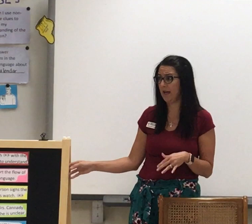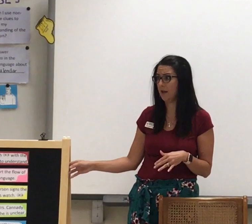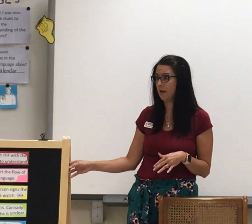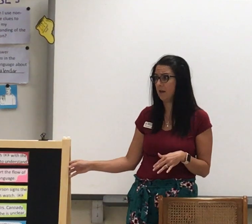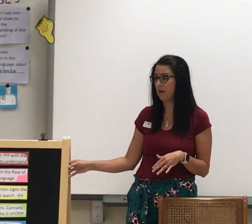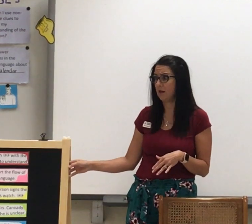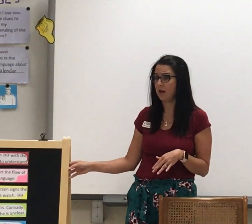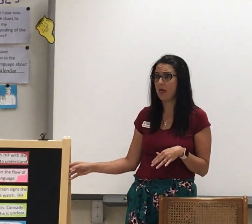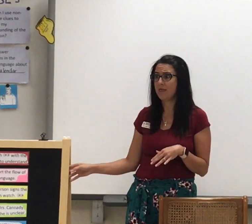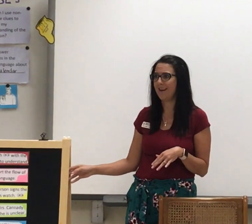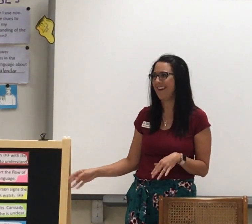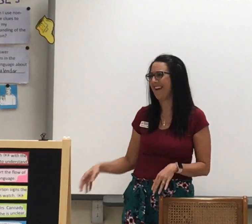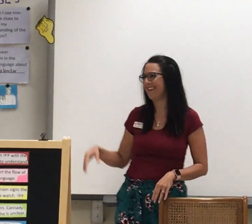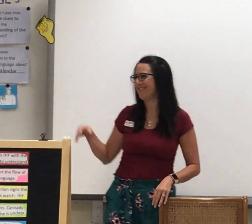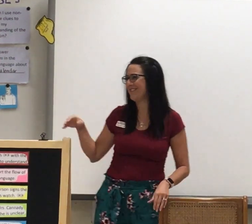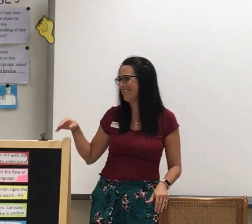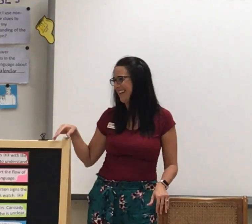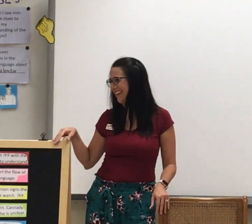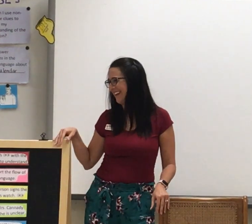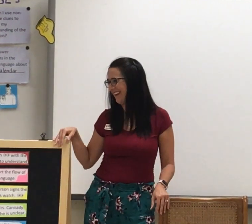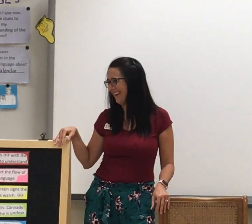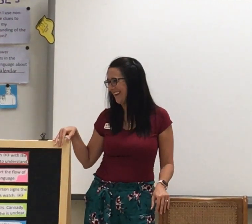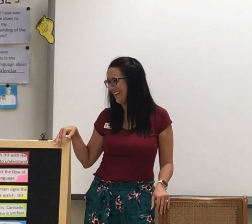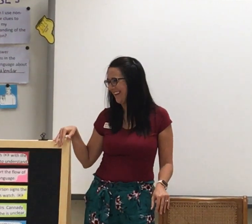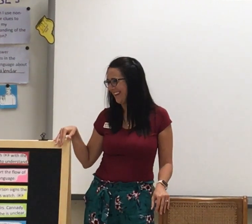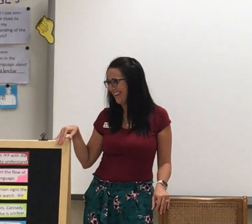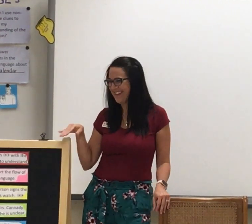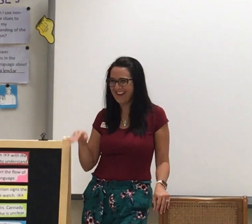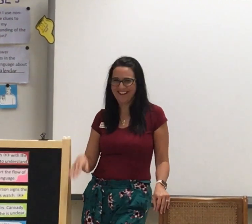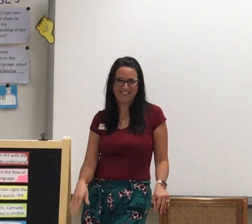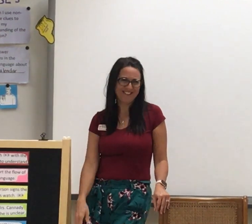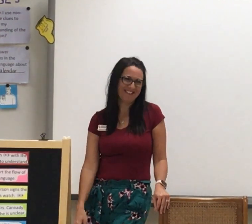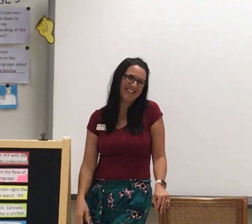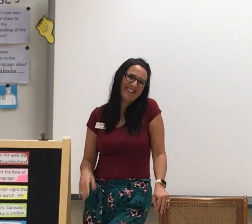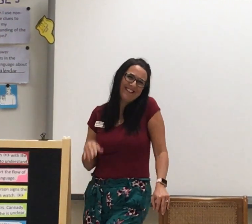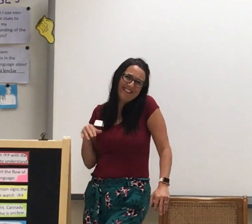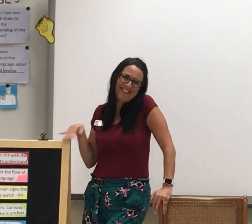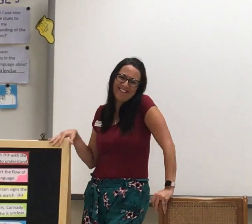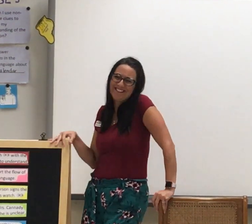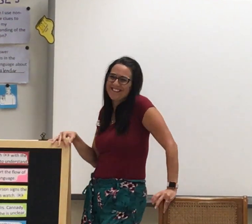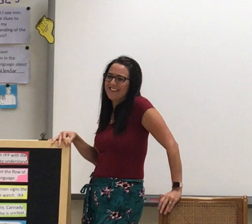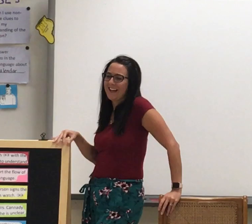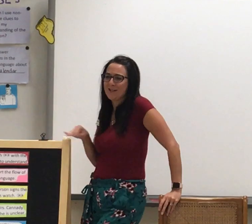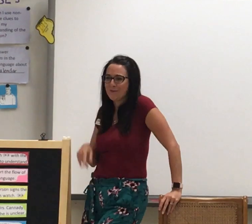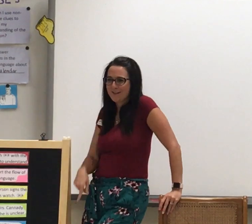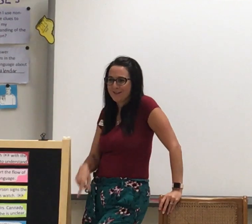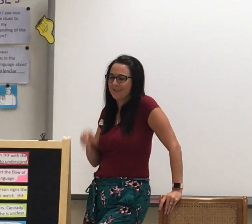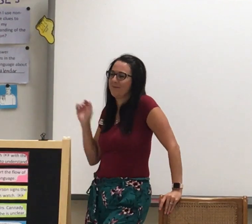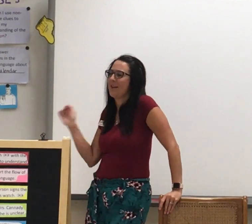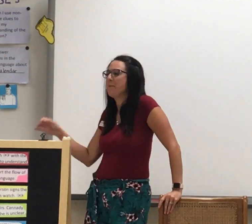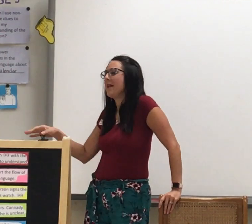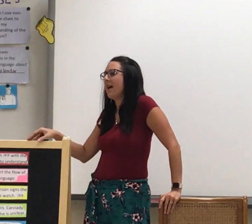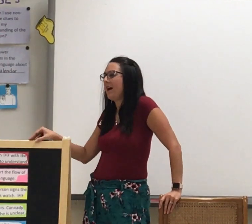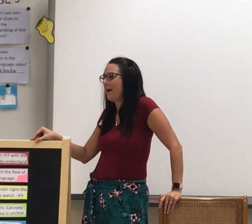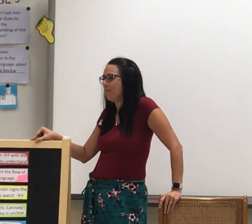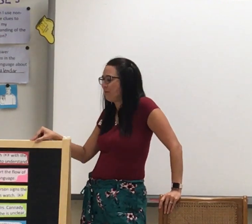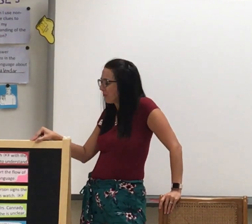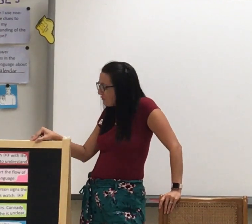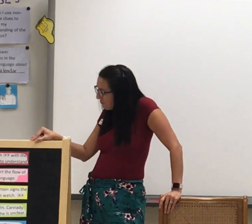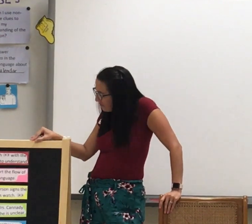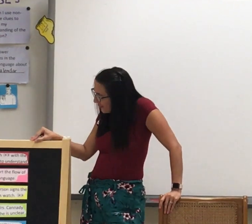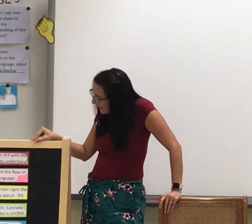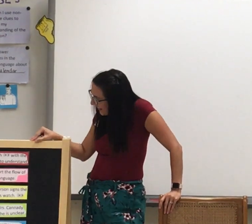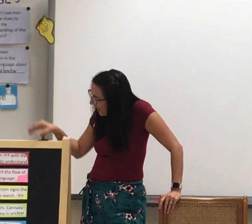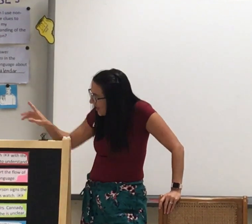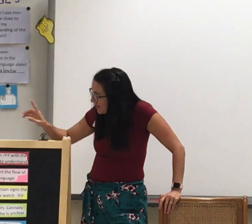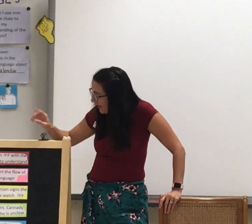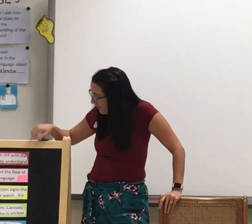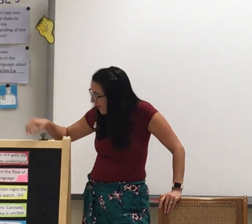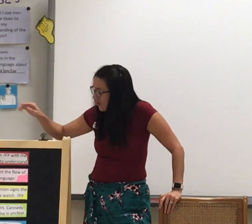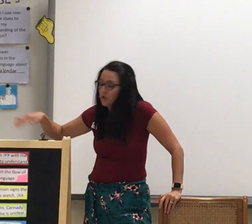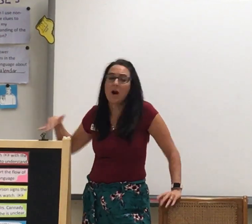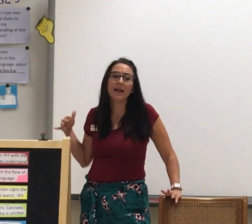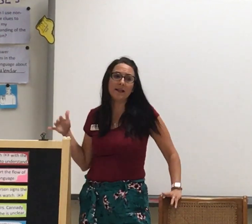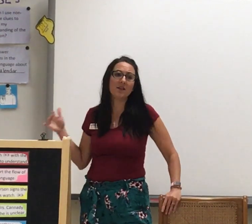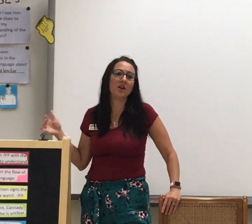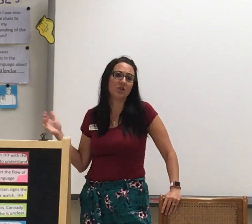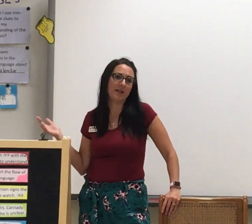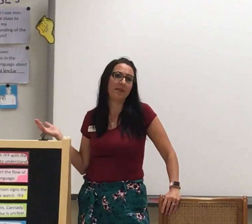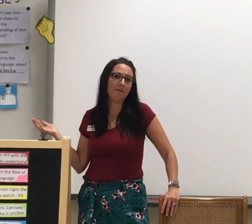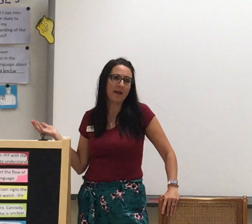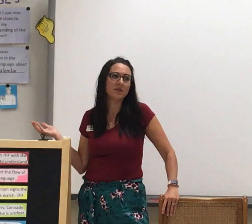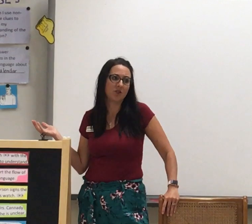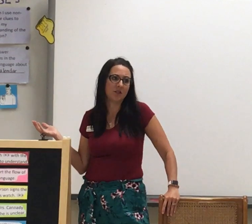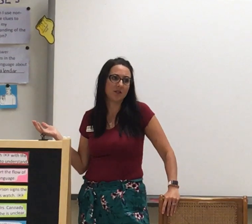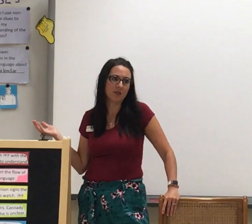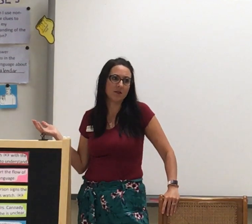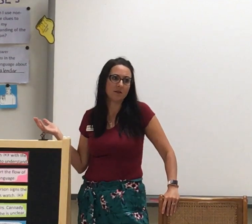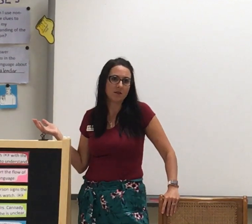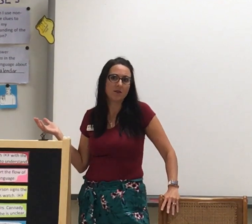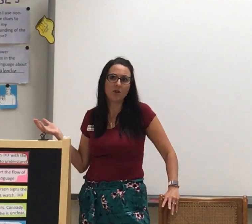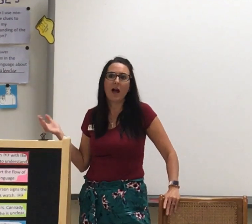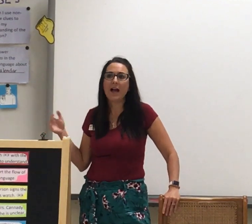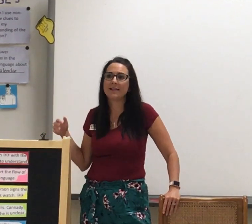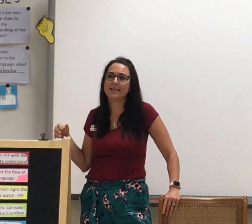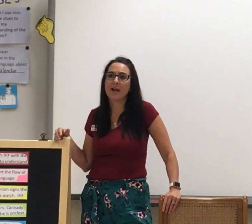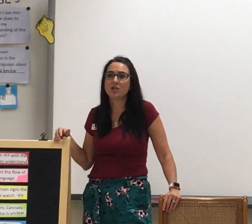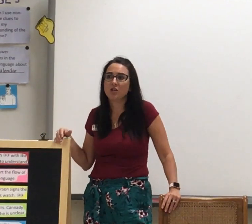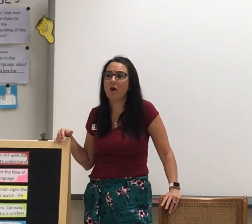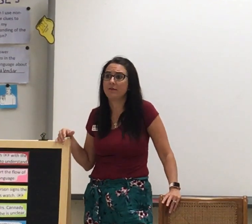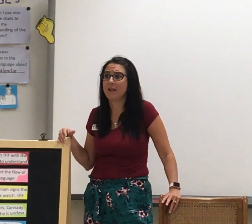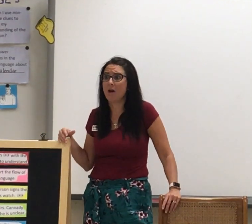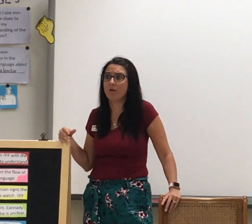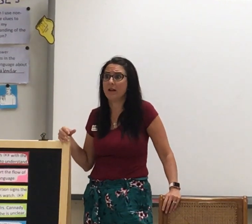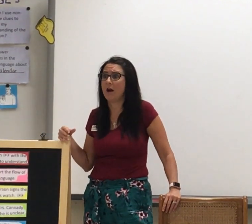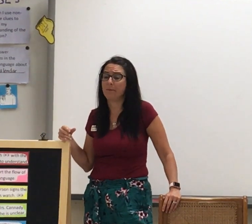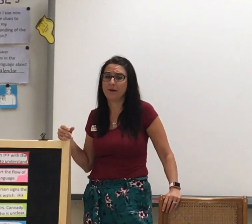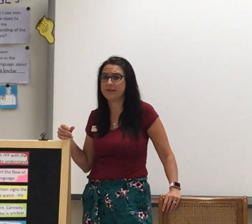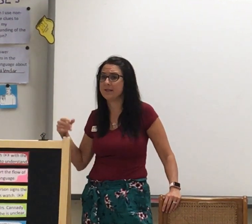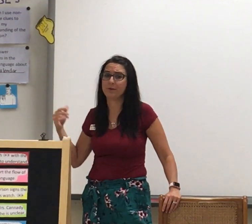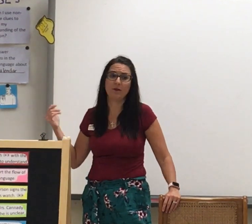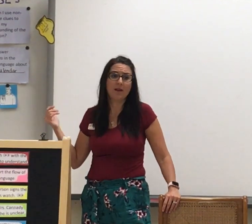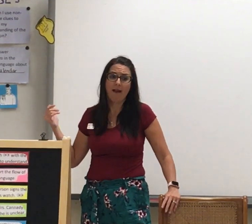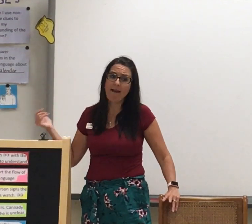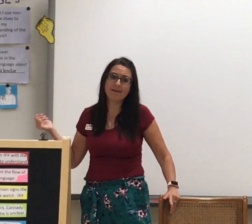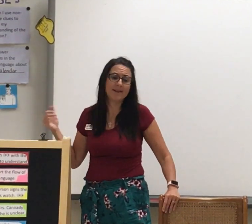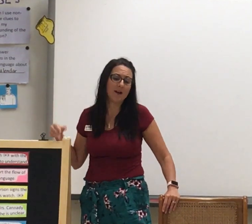understand the messages, you know I can sign to you all day long and in comprehensible